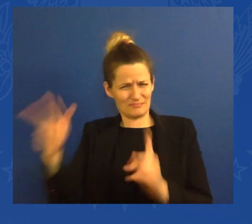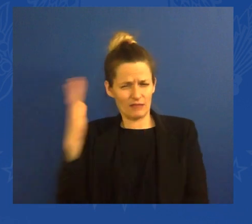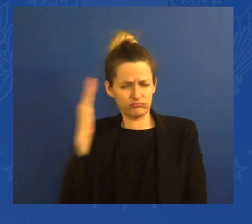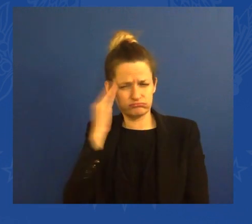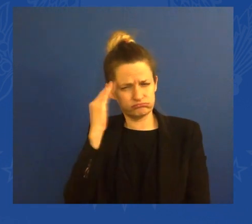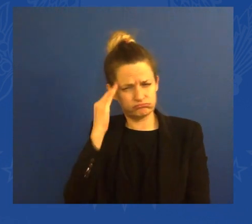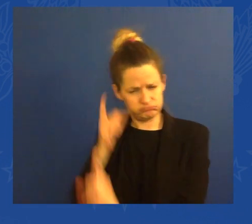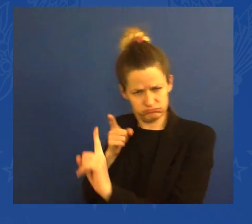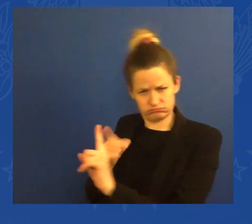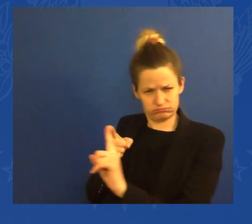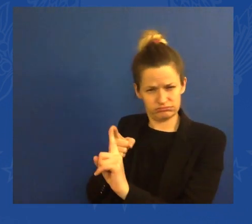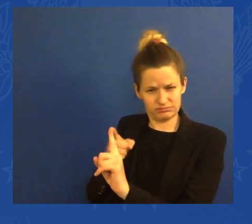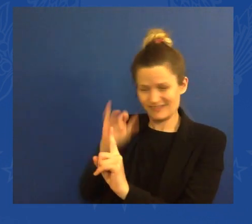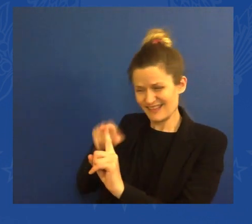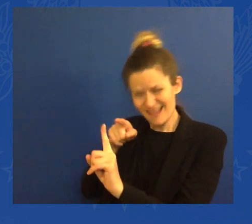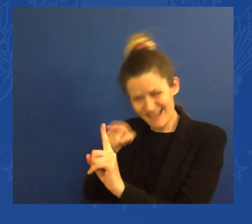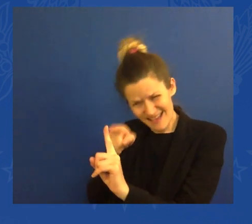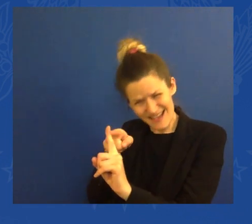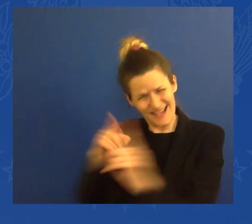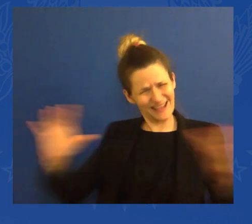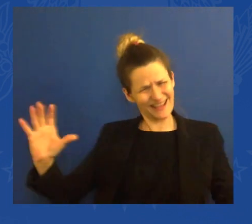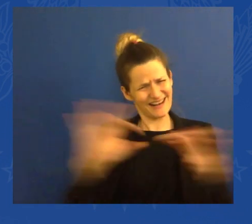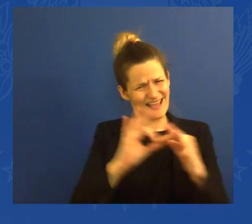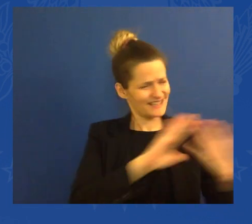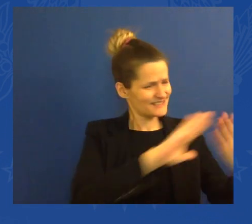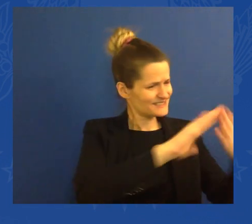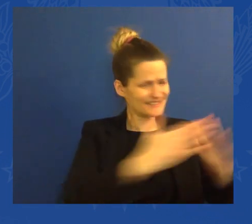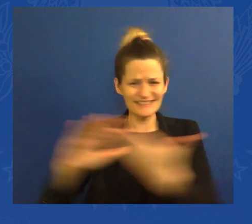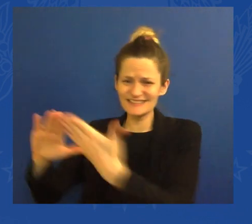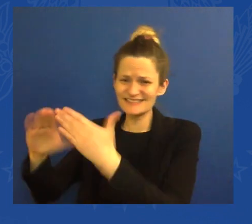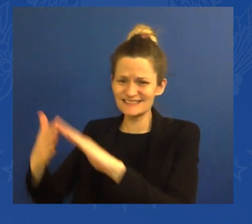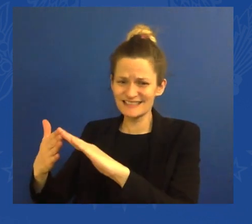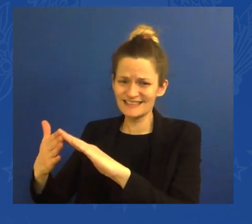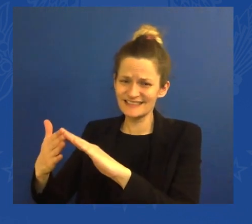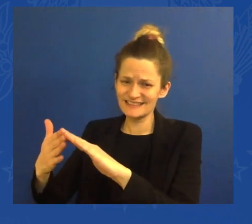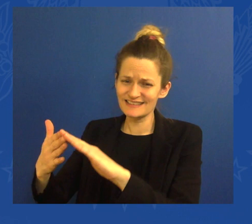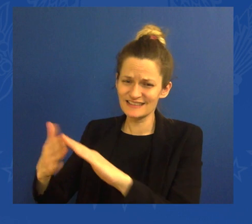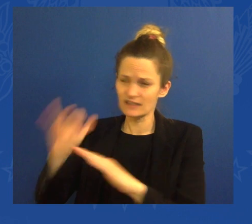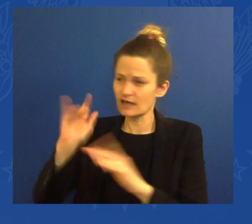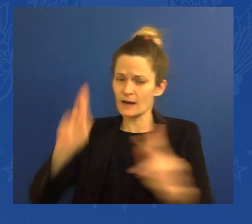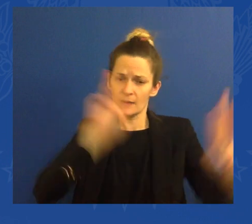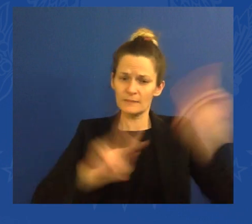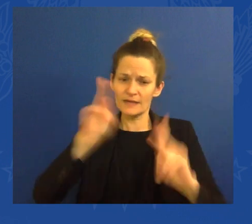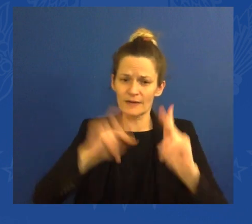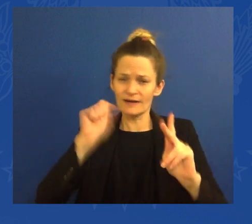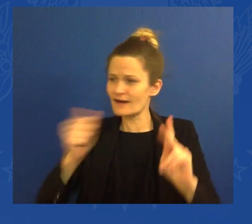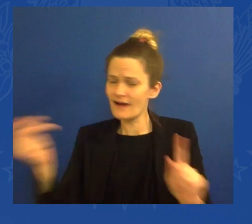A bridge that carries people to work and carries goods out of your port. You know, when the Husky oil refinery